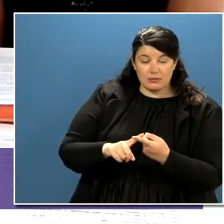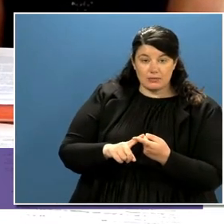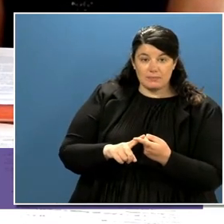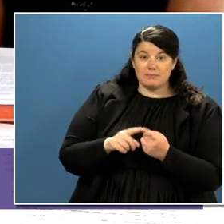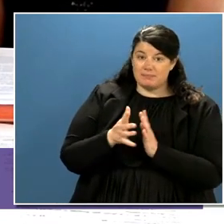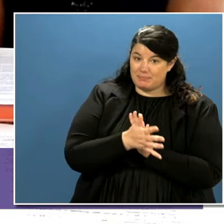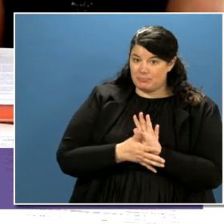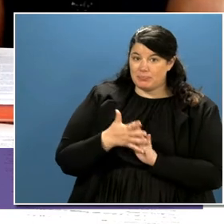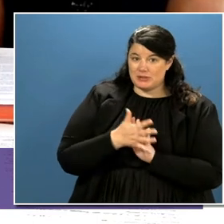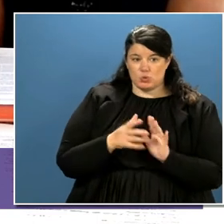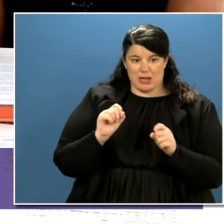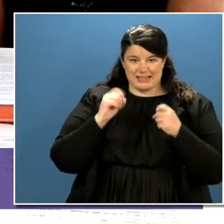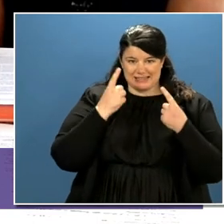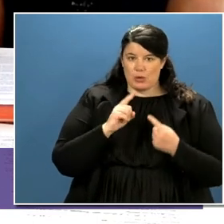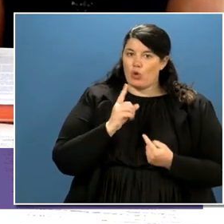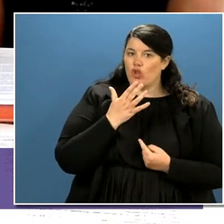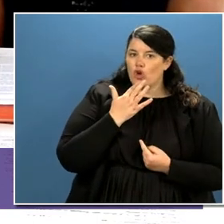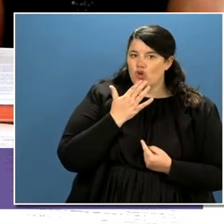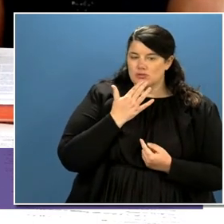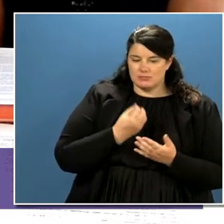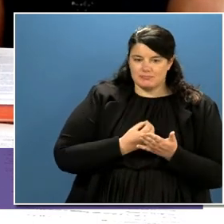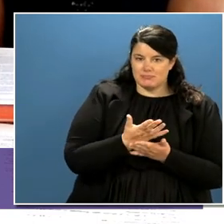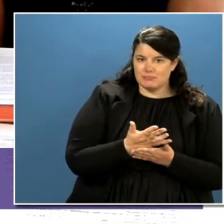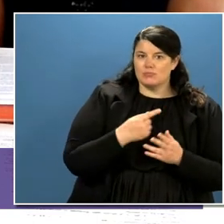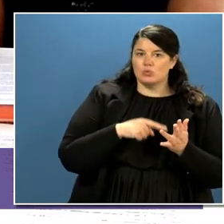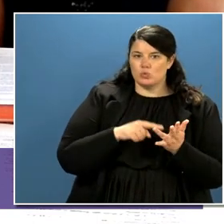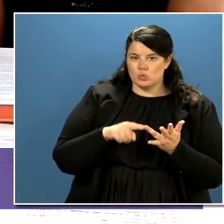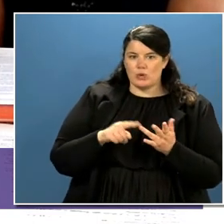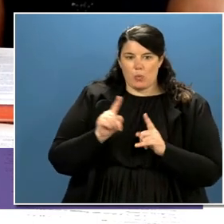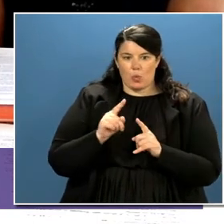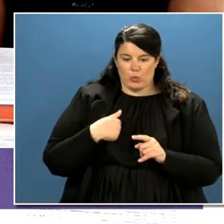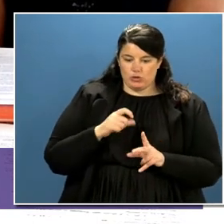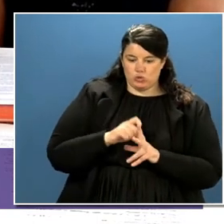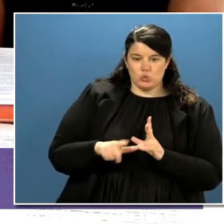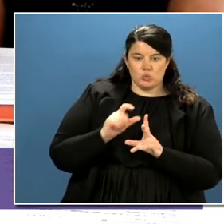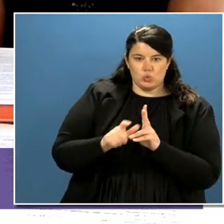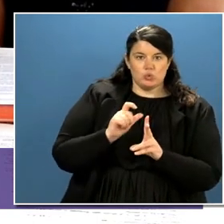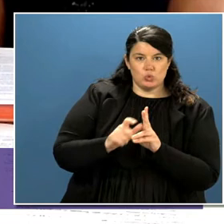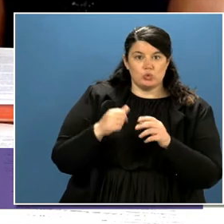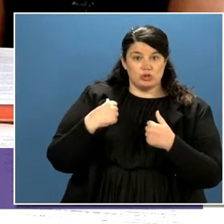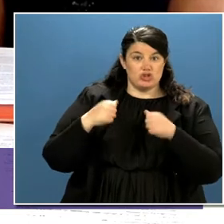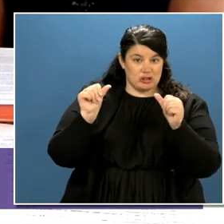understand what it is going to cost and what needs to be done to achieve these goals. It is easy to write the goals down, and as you said they are great